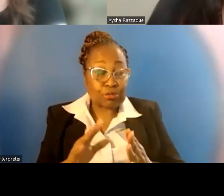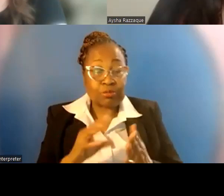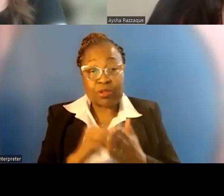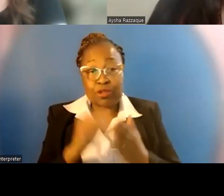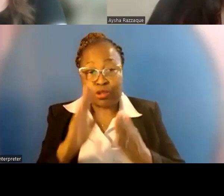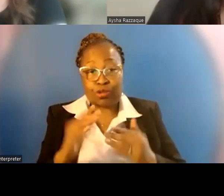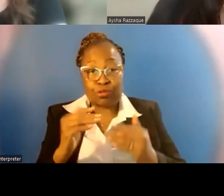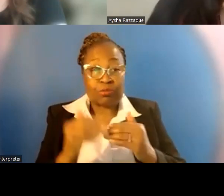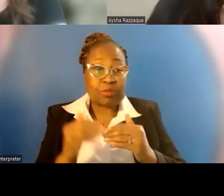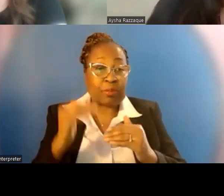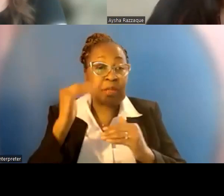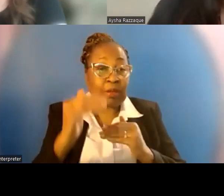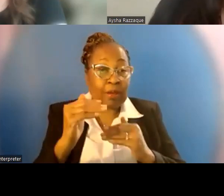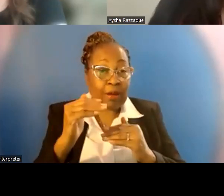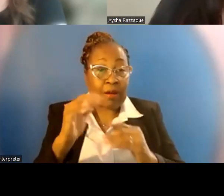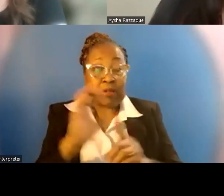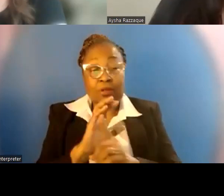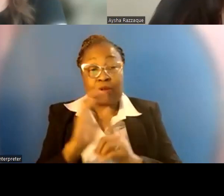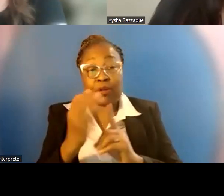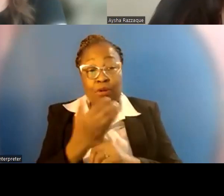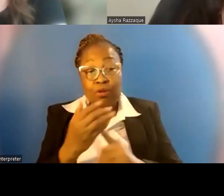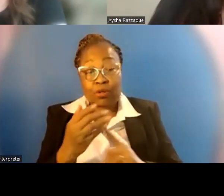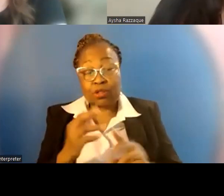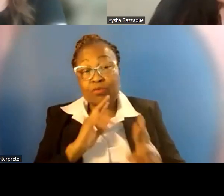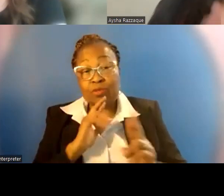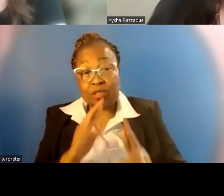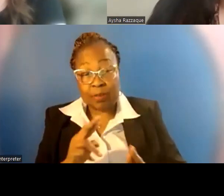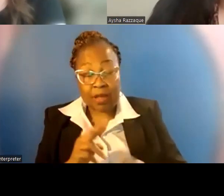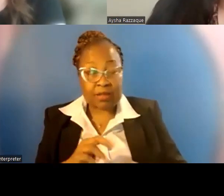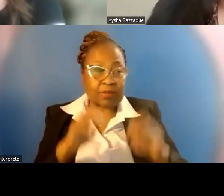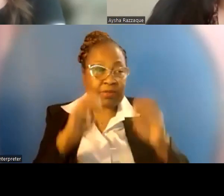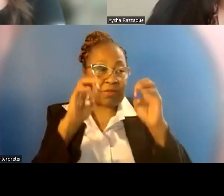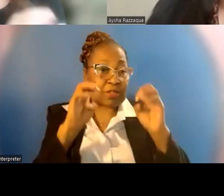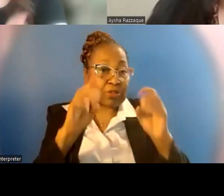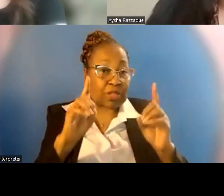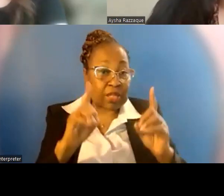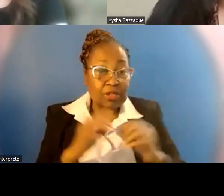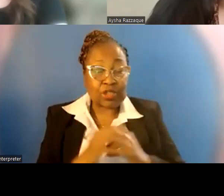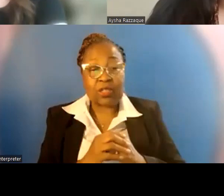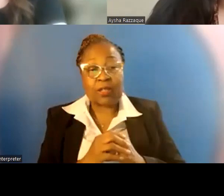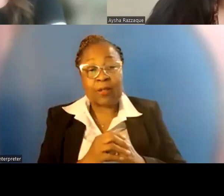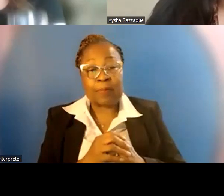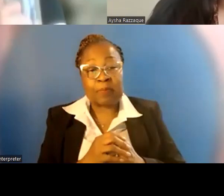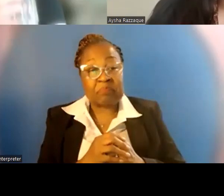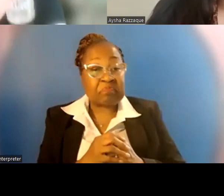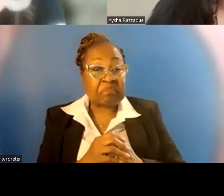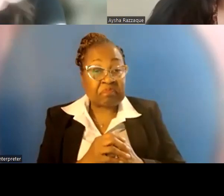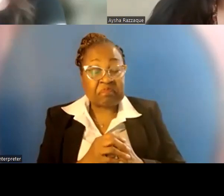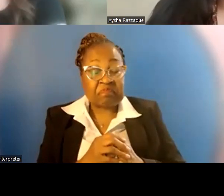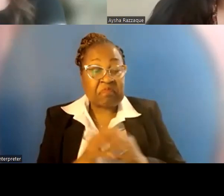like culturally responsive education and yeah a lot of great material there.